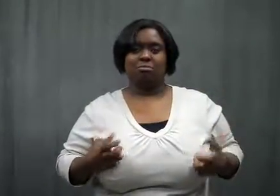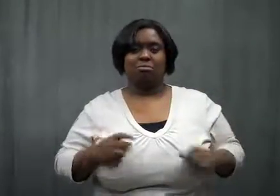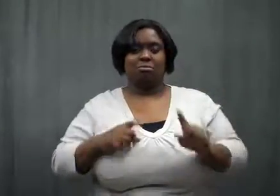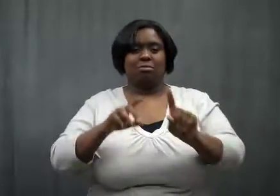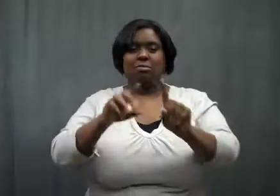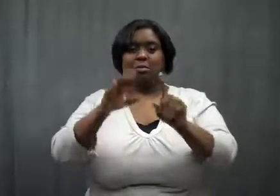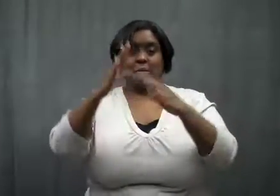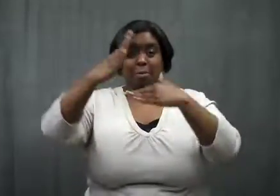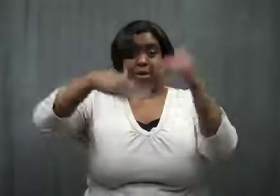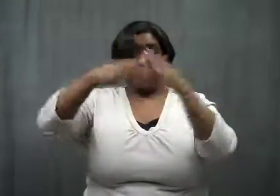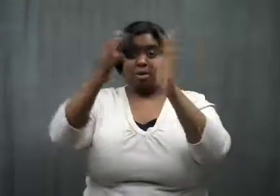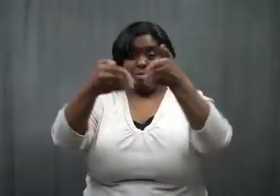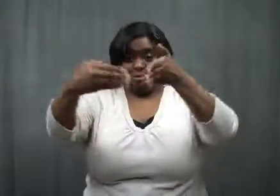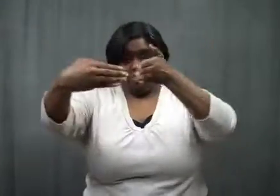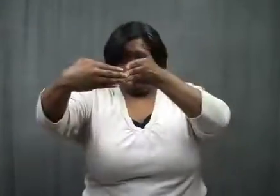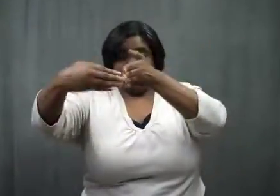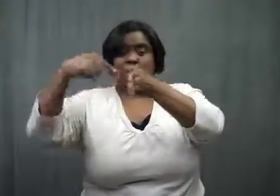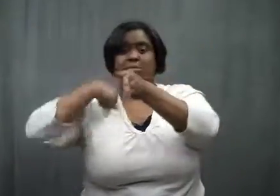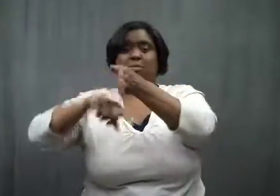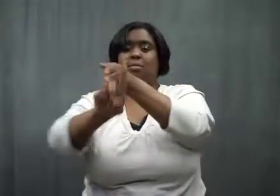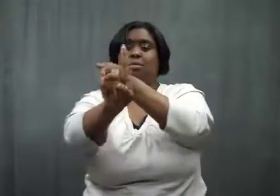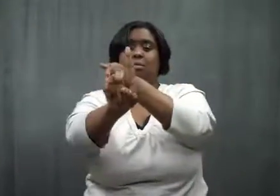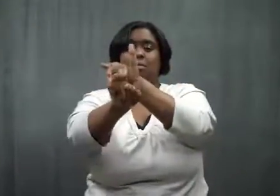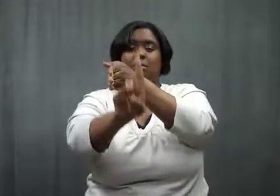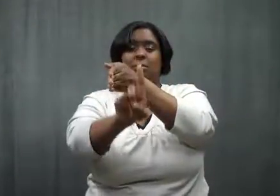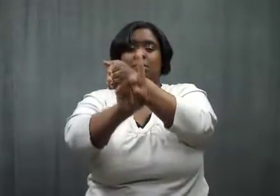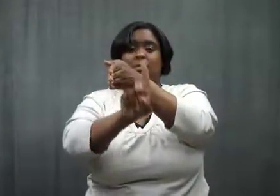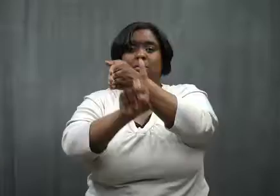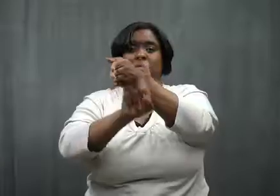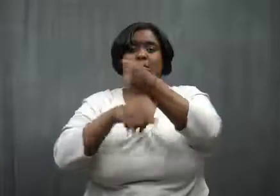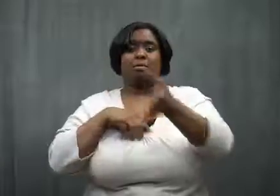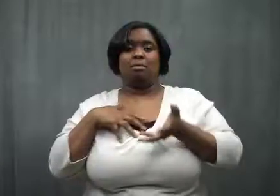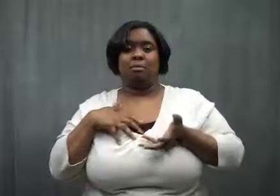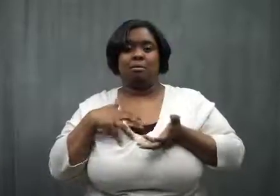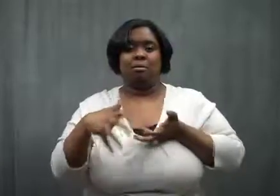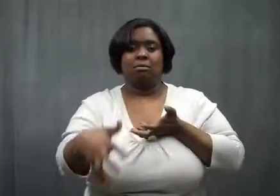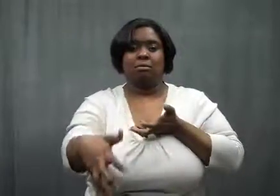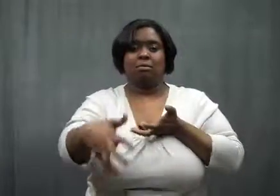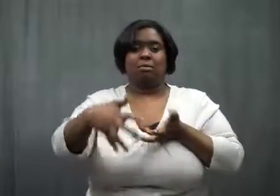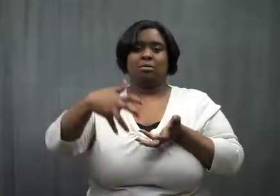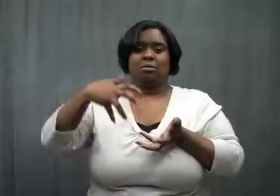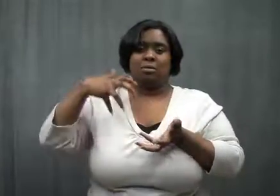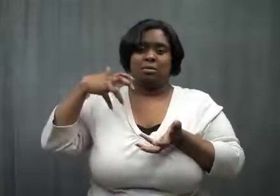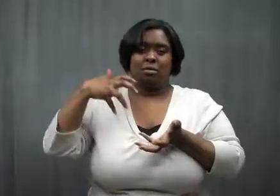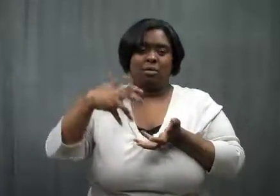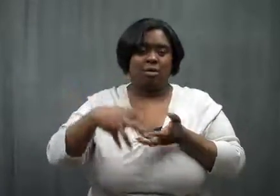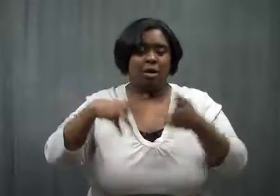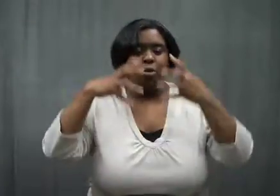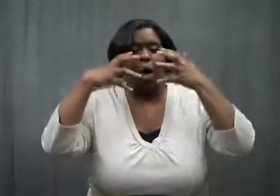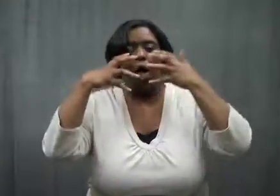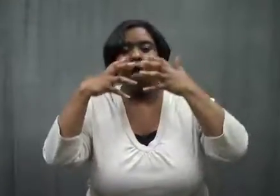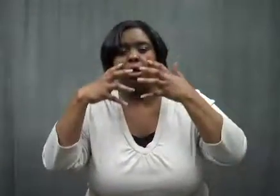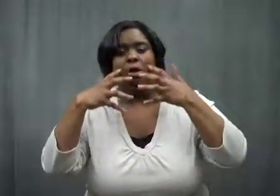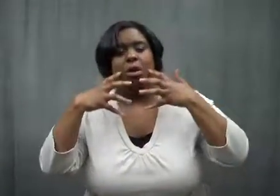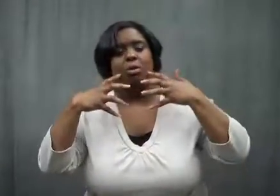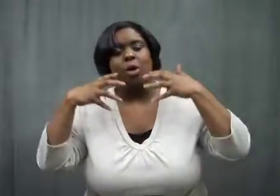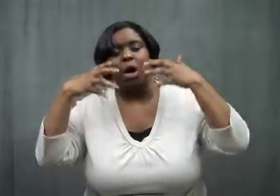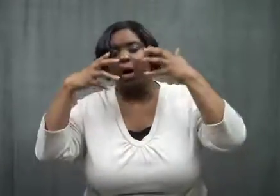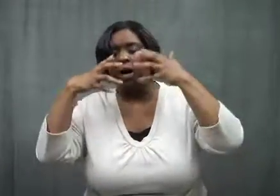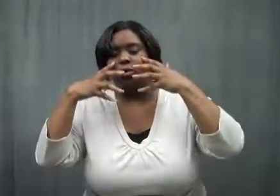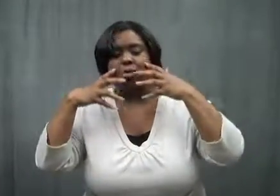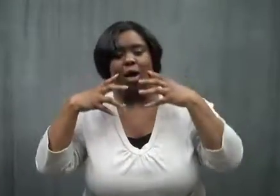Once I rounded the corner of the building, I laughed and laughed until I cried.